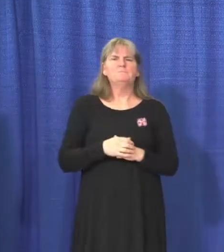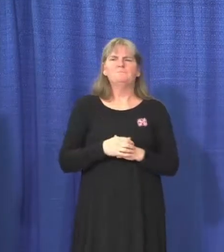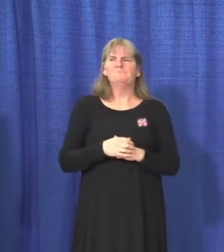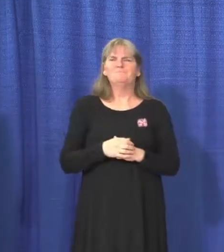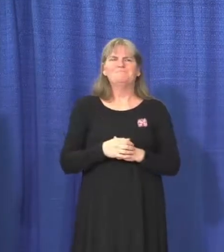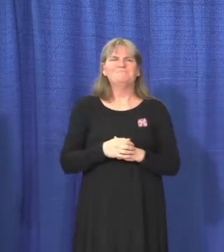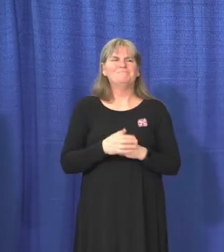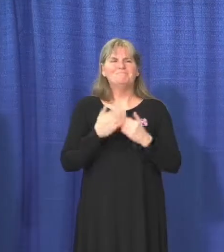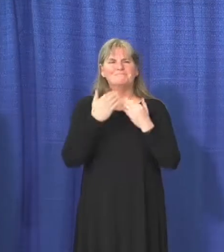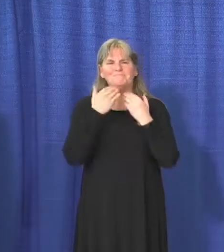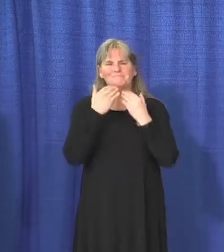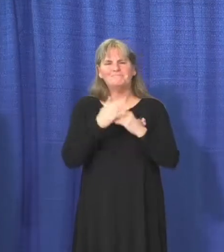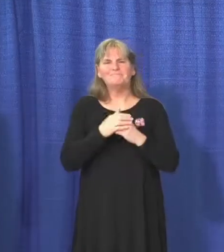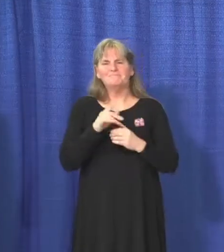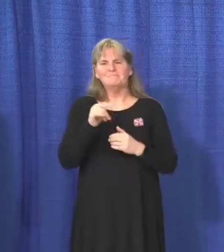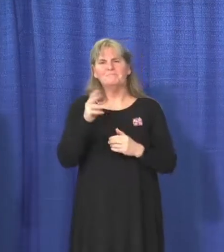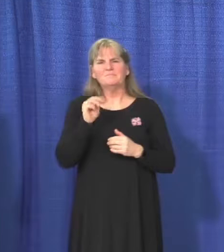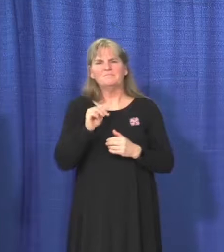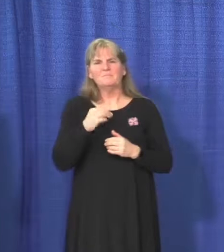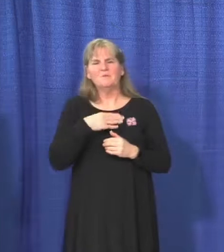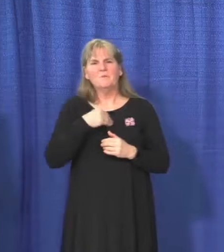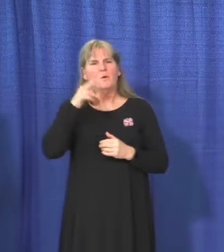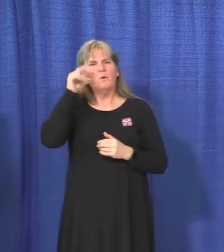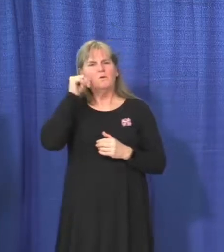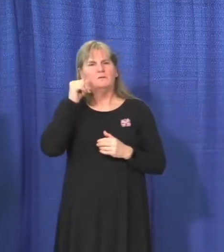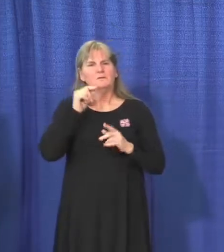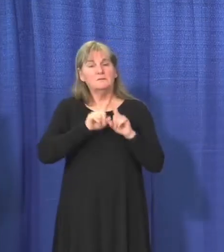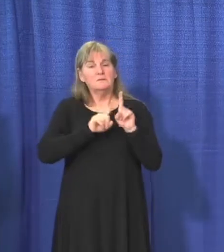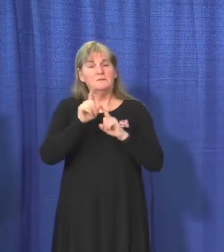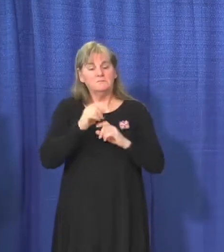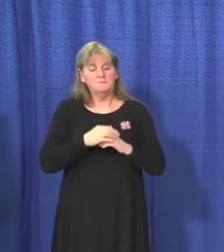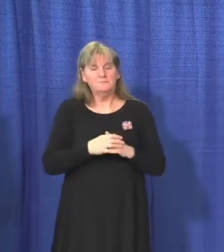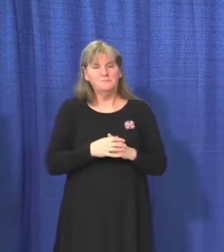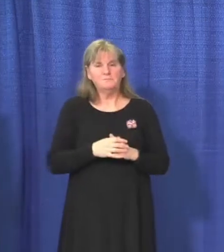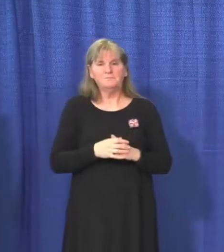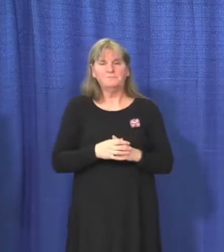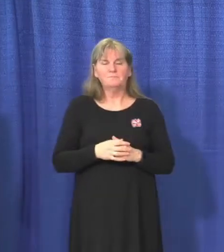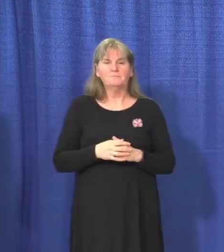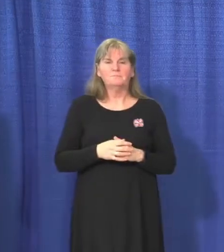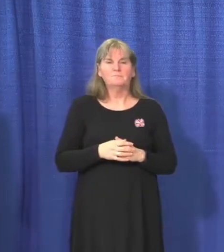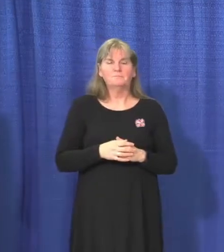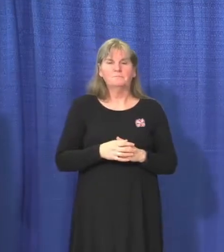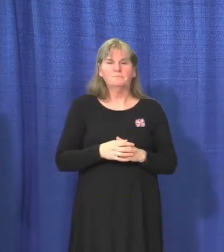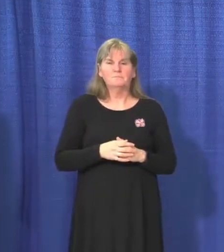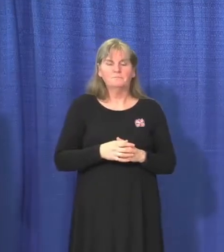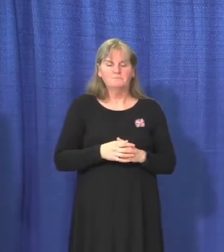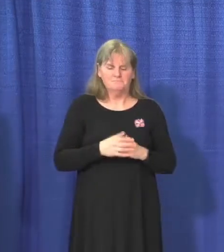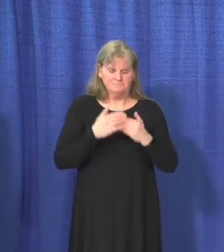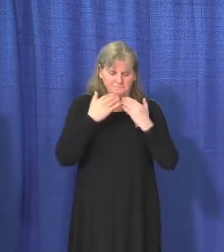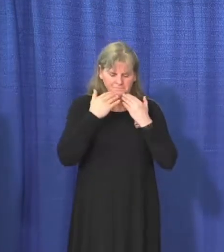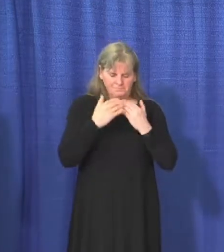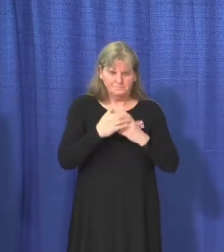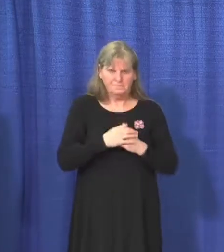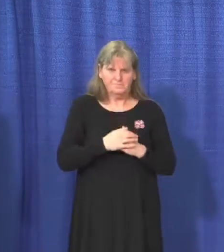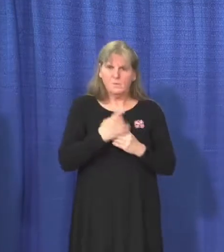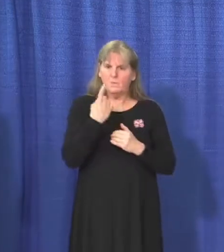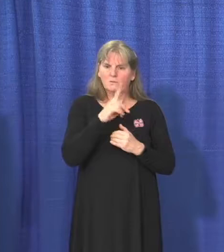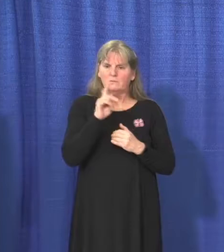Tim with the Whitehorse star. Thank you. I have one question. A lot of points have been